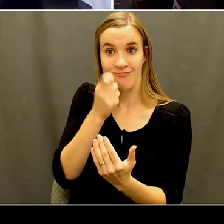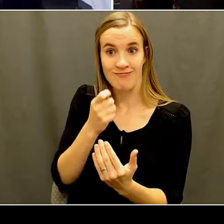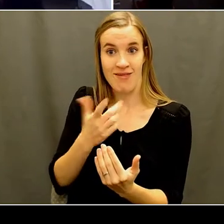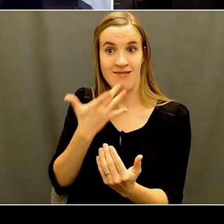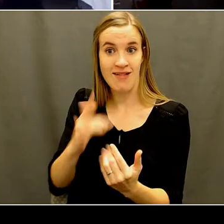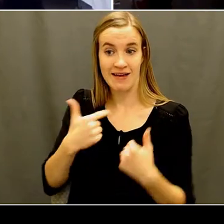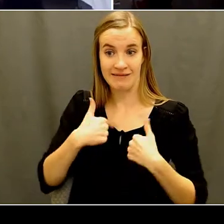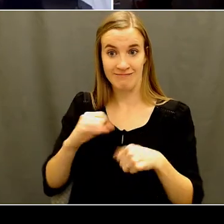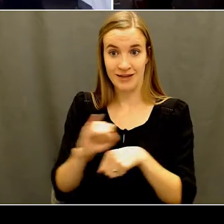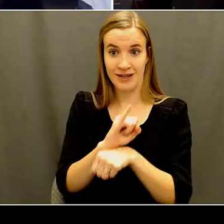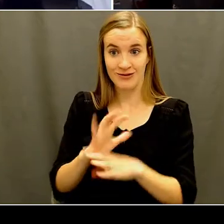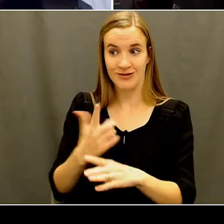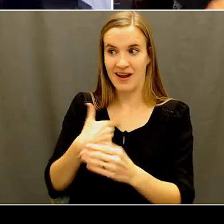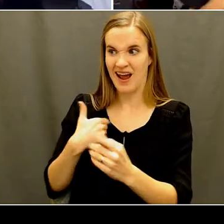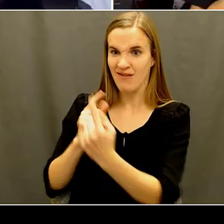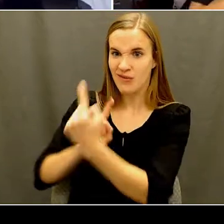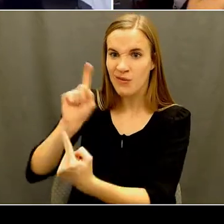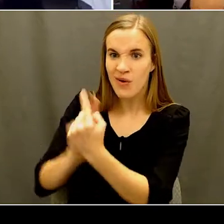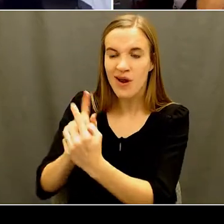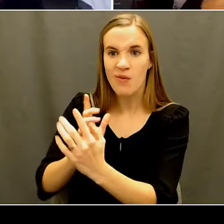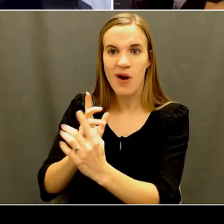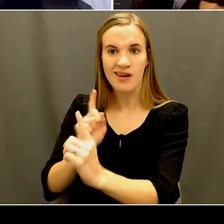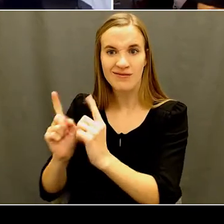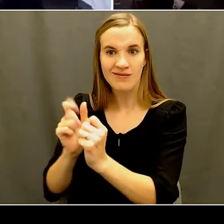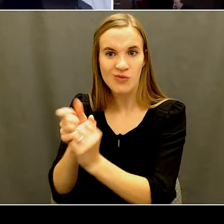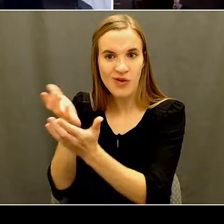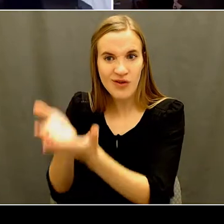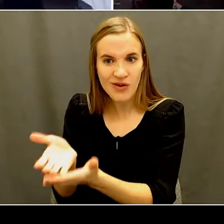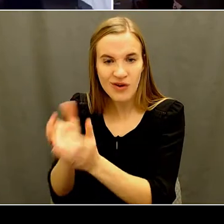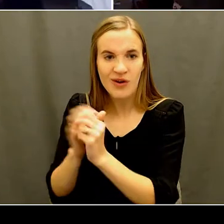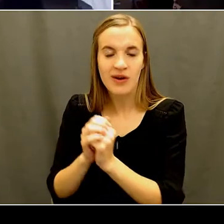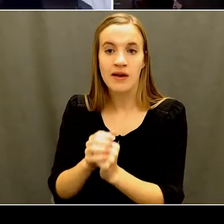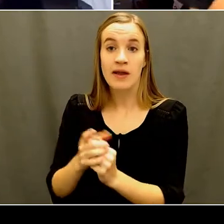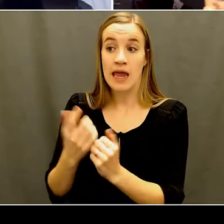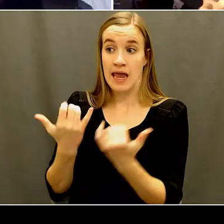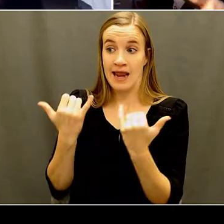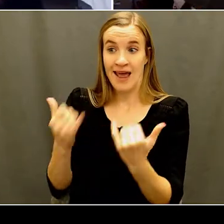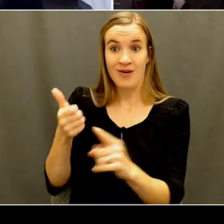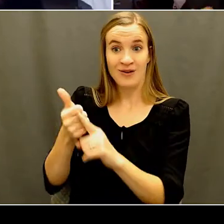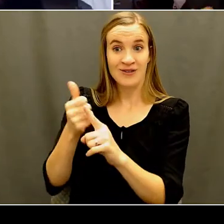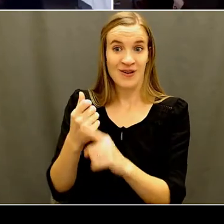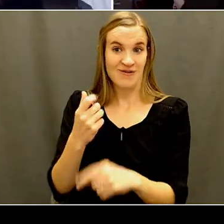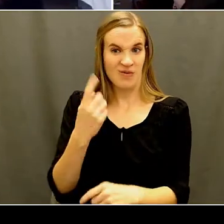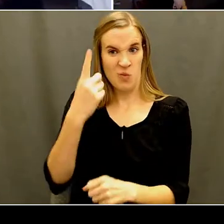actual organization. It's her one year anniversary if I am correct, so just